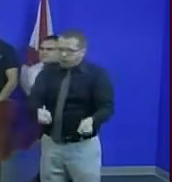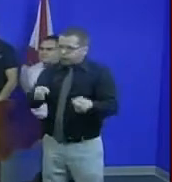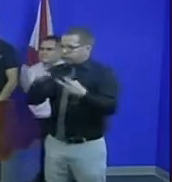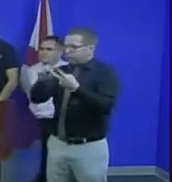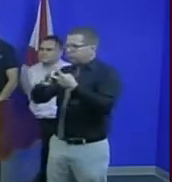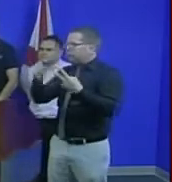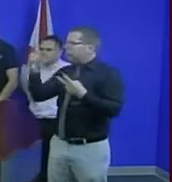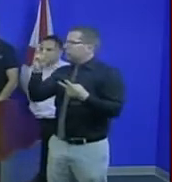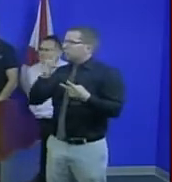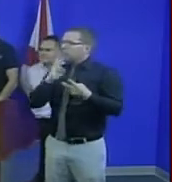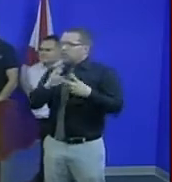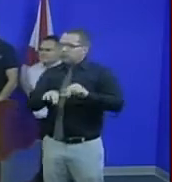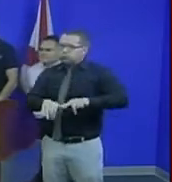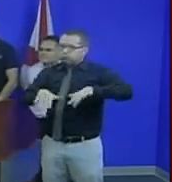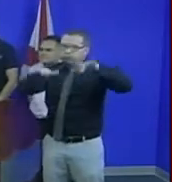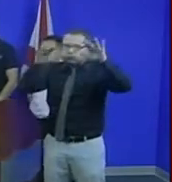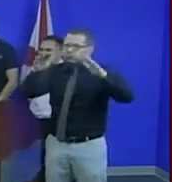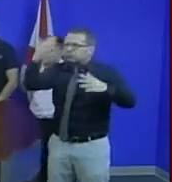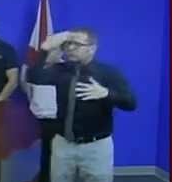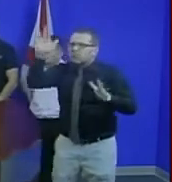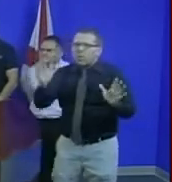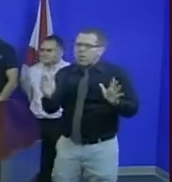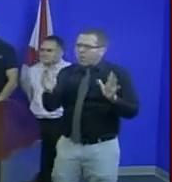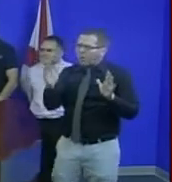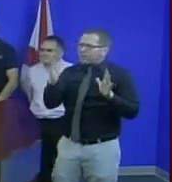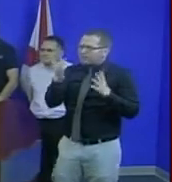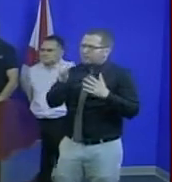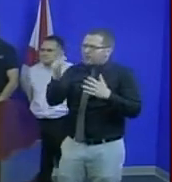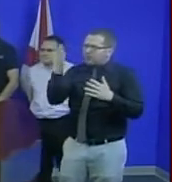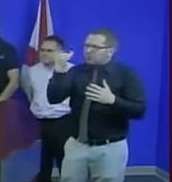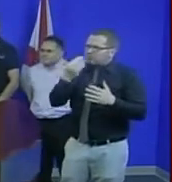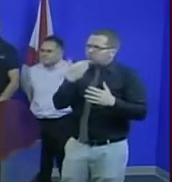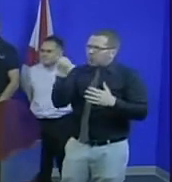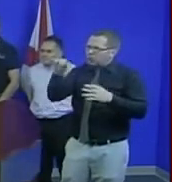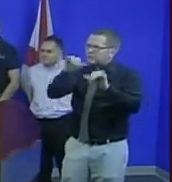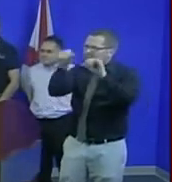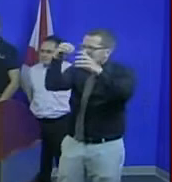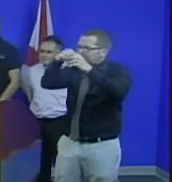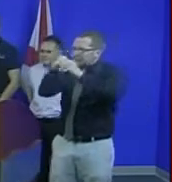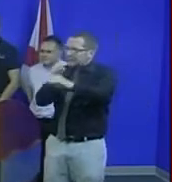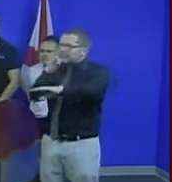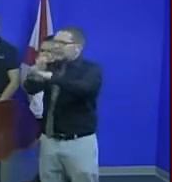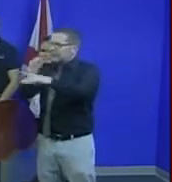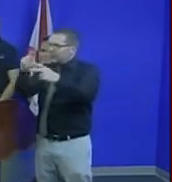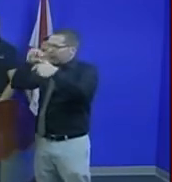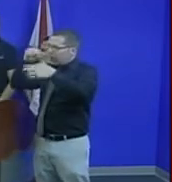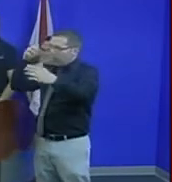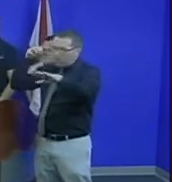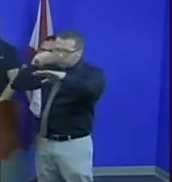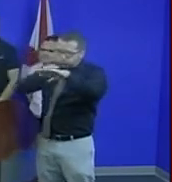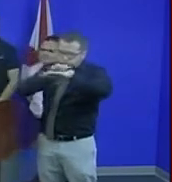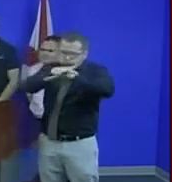CAN APPEAR DEENERGYIZED AND THEY CAN REENERGIZE. SO DON'T TAKE ANYTHING FOR GRANTED.